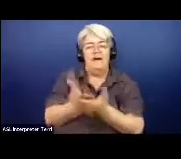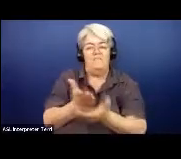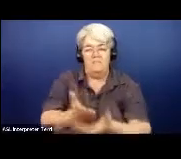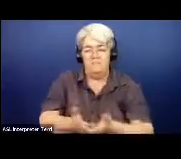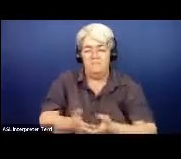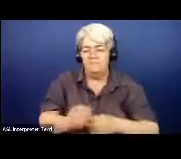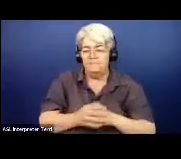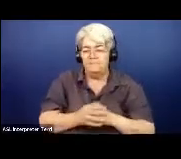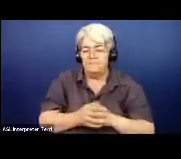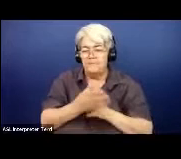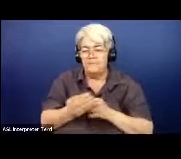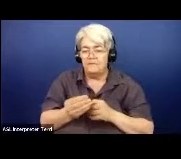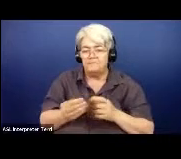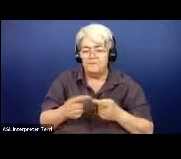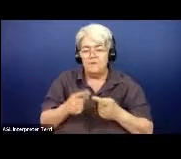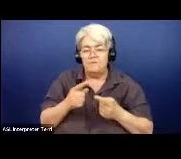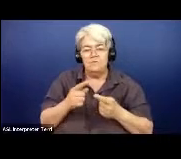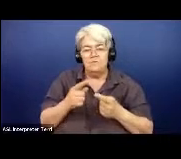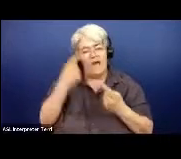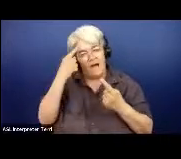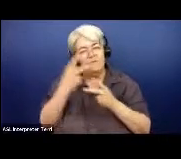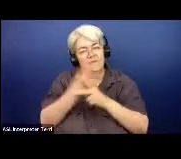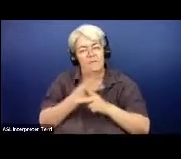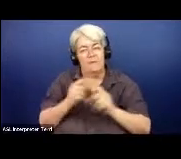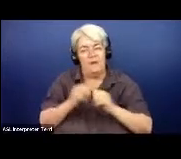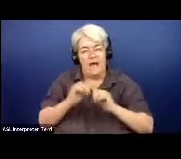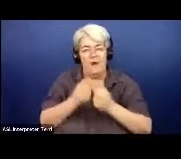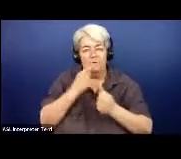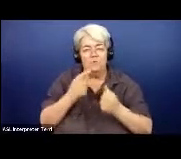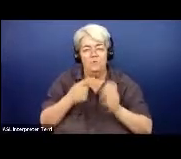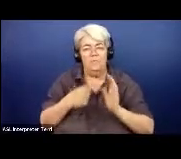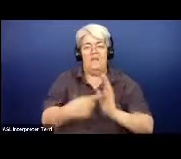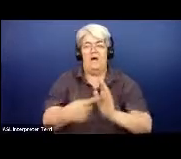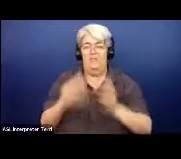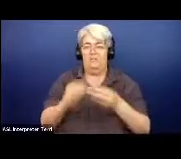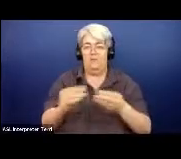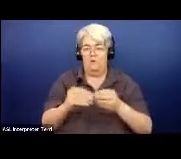being able to later tell the story. And then finally some information about how important